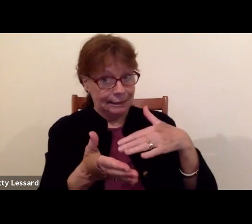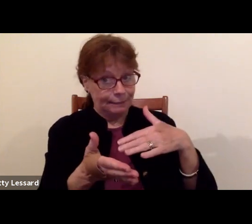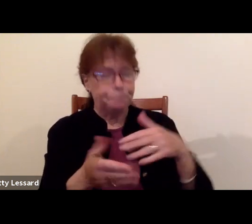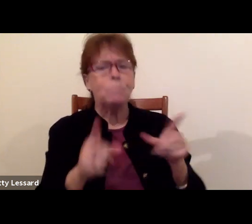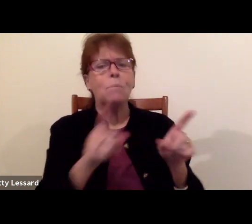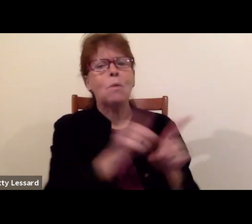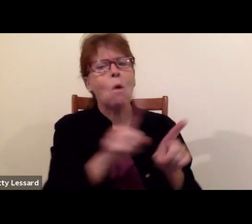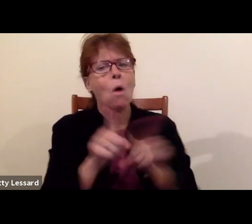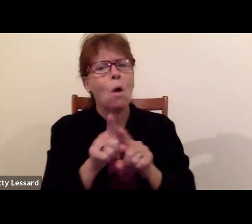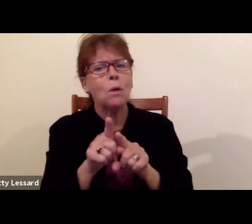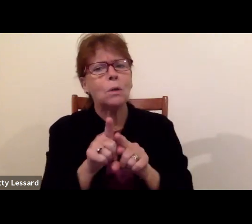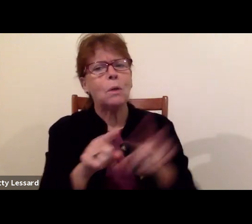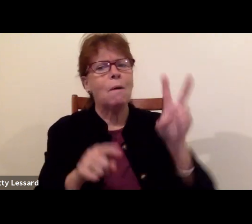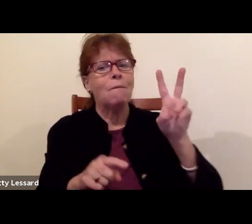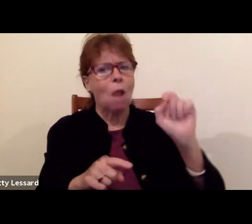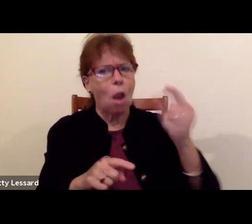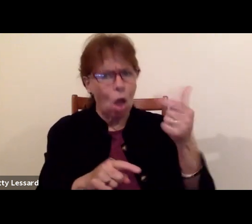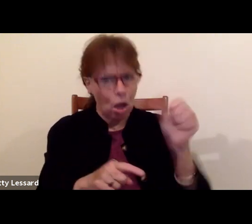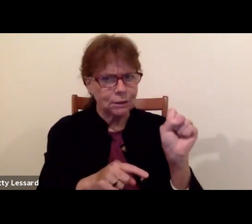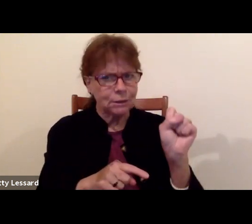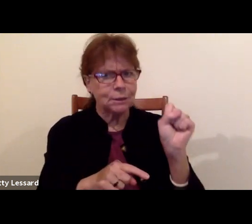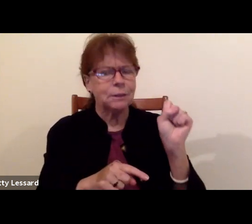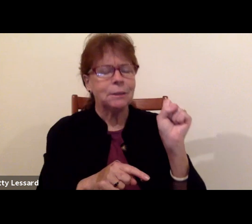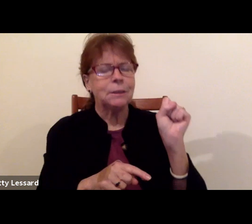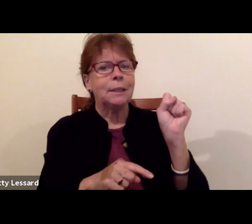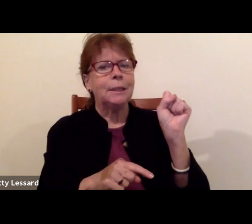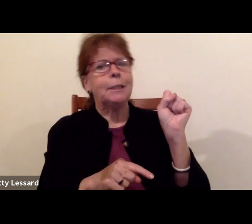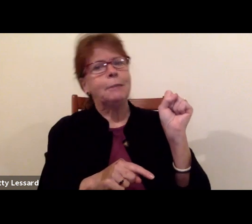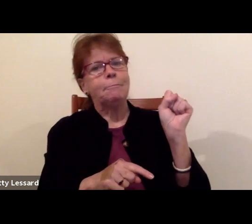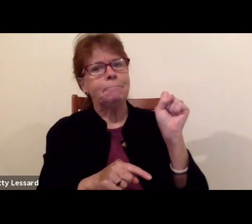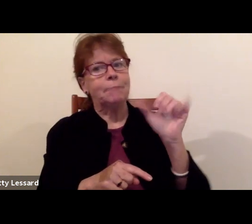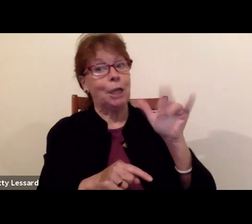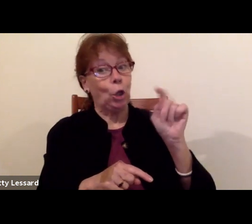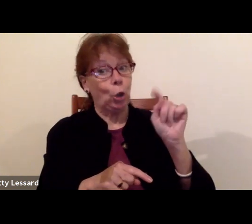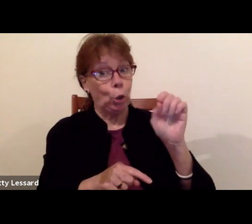be able to see just the interpreter and our first presenter,